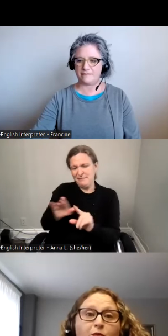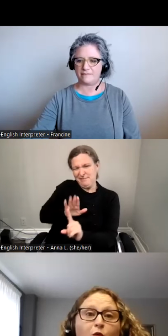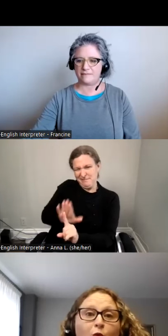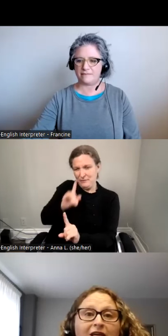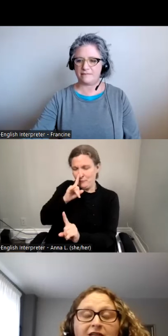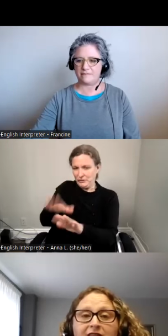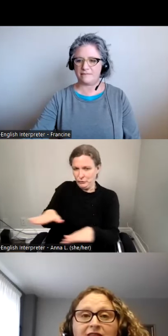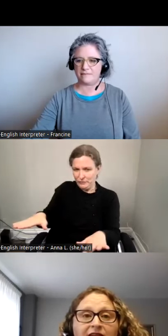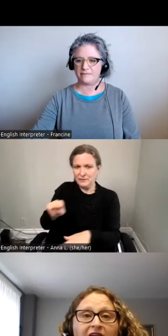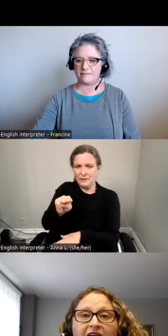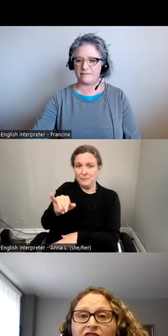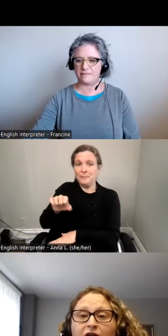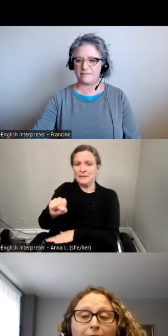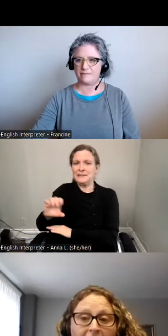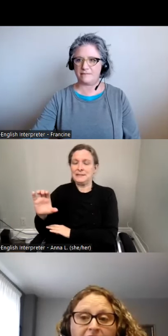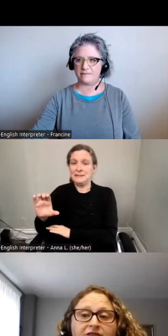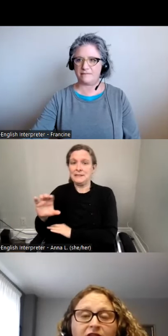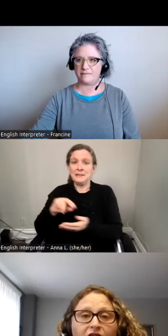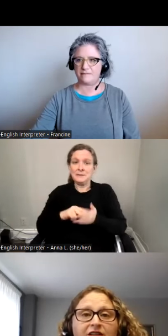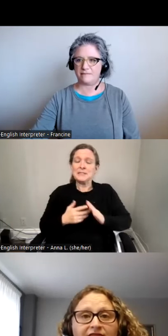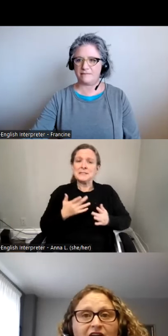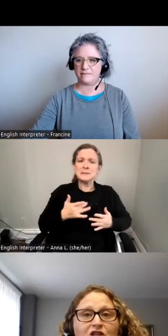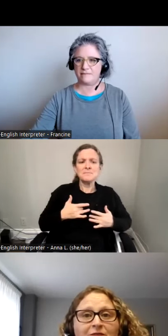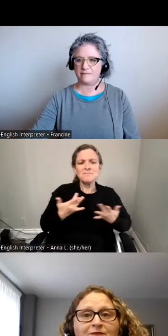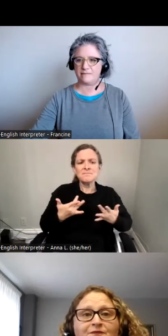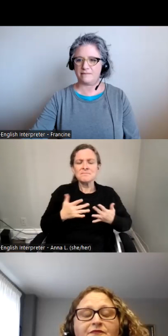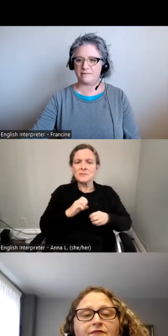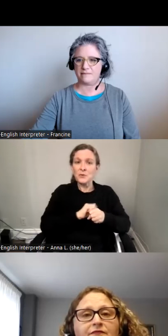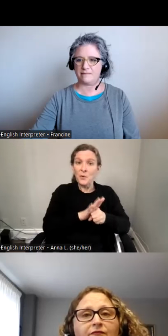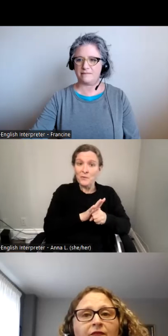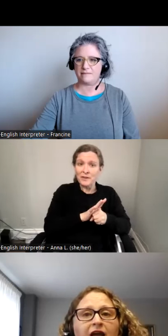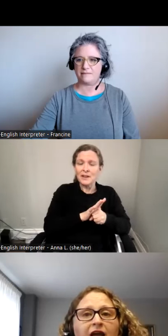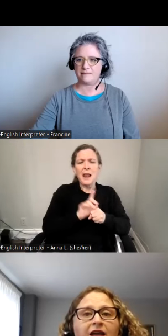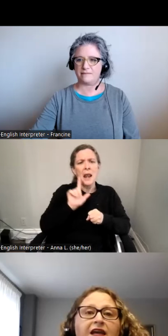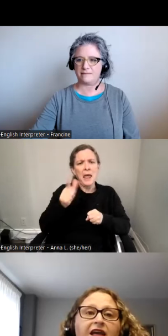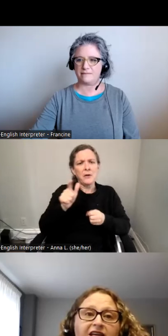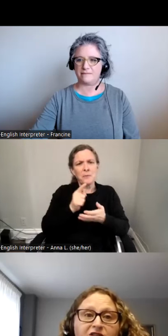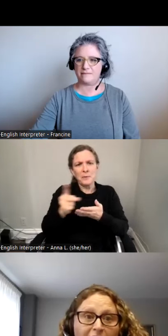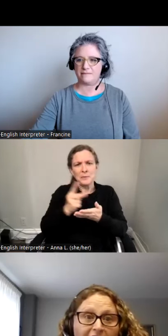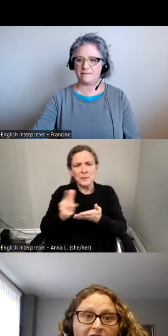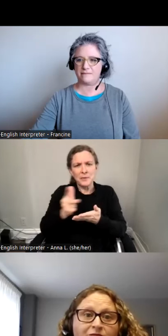Which stands for multi System Inflammatory Syndrome in children.